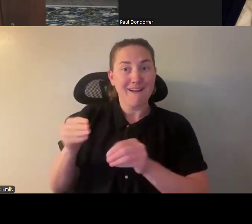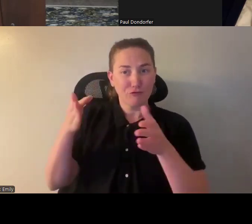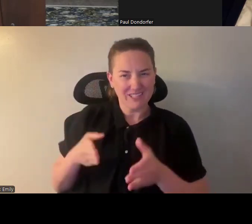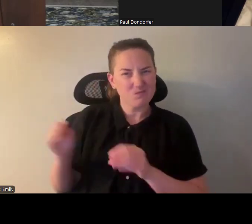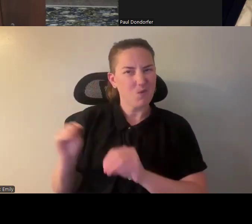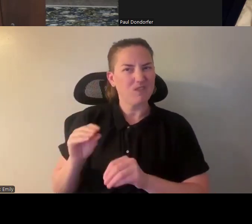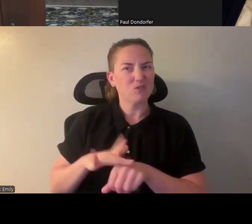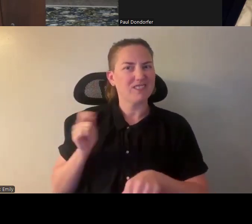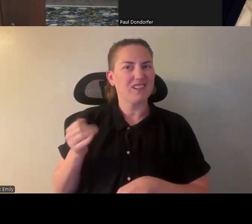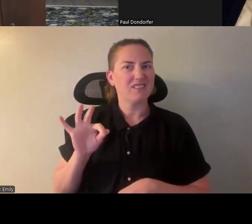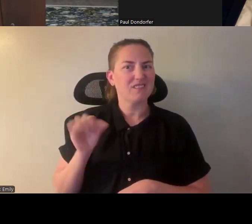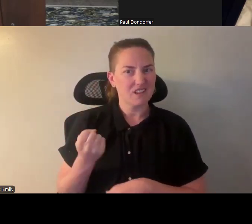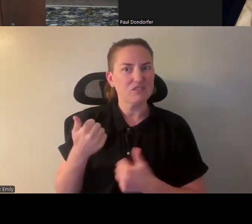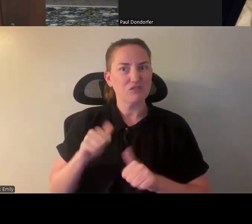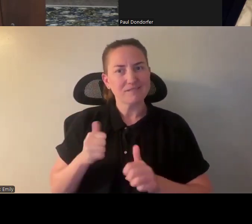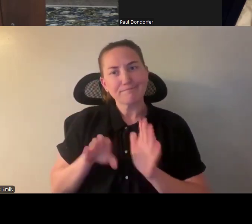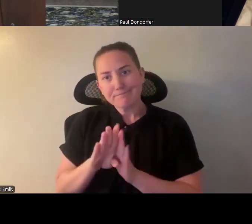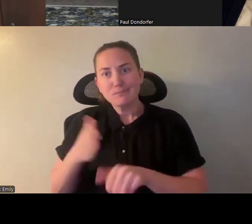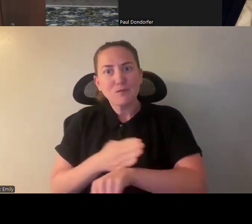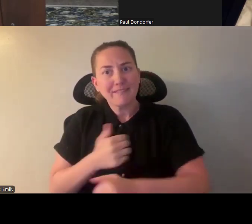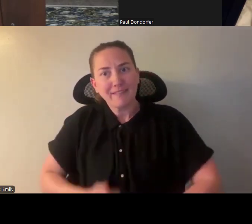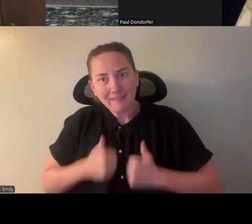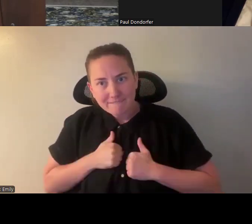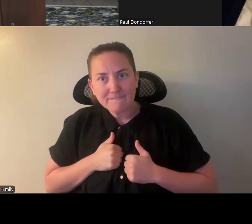um to build a better life for themselves and for their children you know their future children